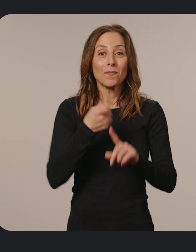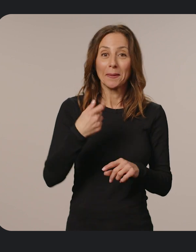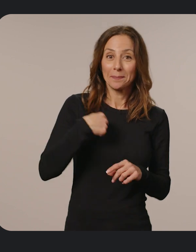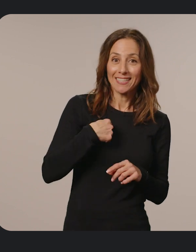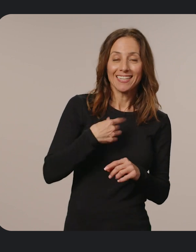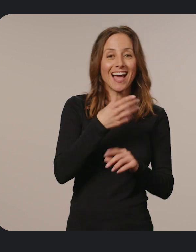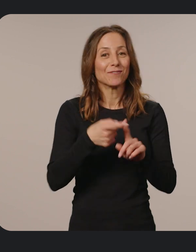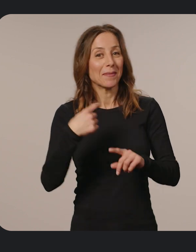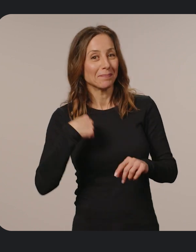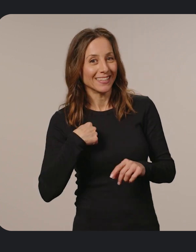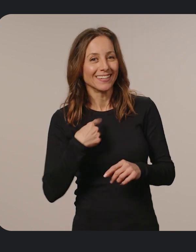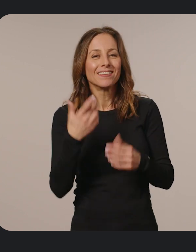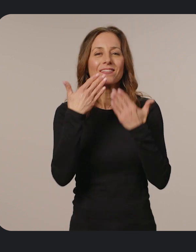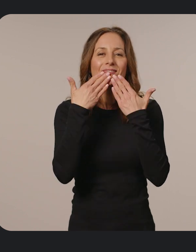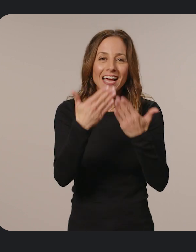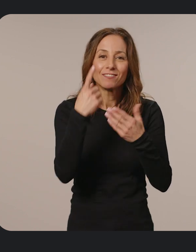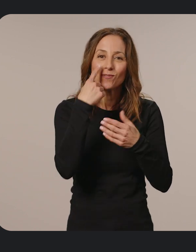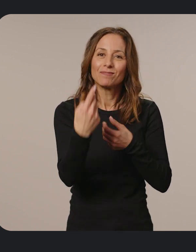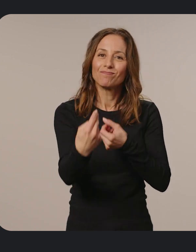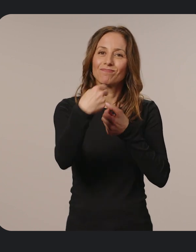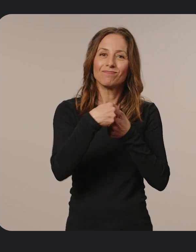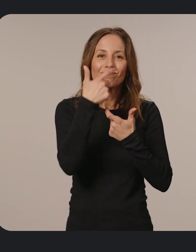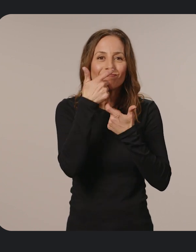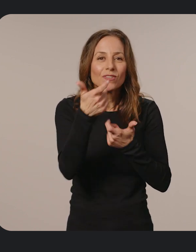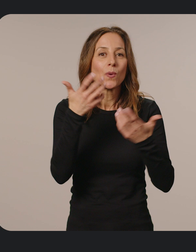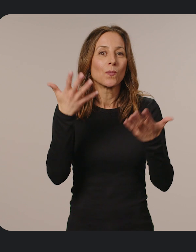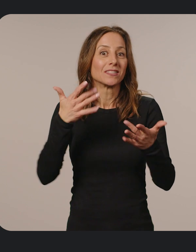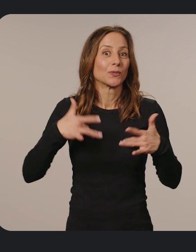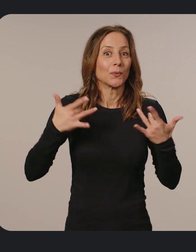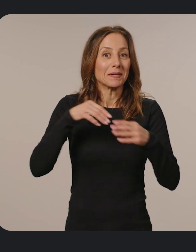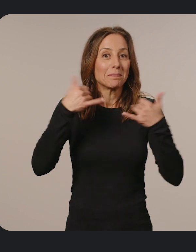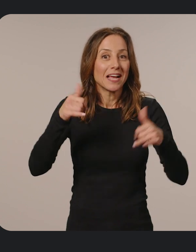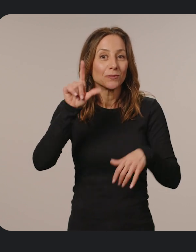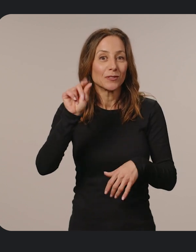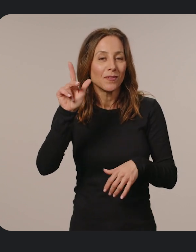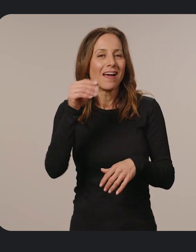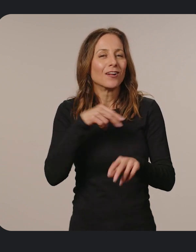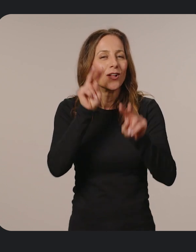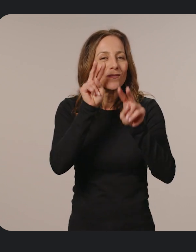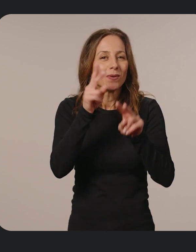So from me-- And from me, thanks so much for tuning in to What's New in Play 2023,